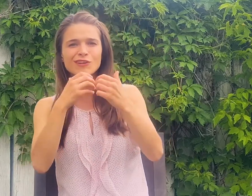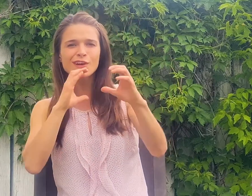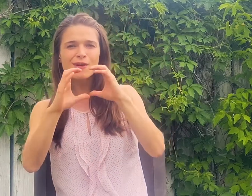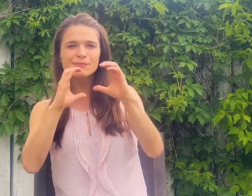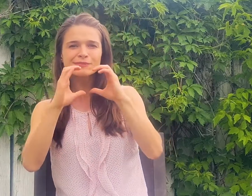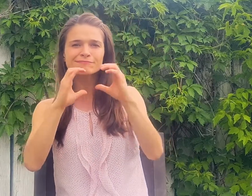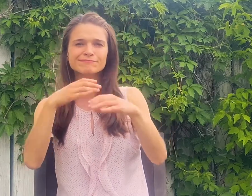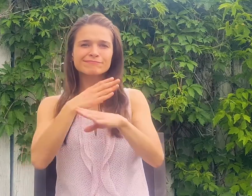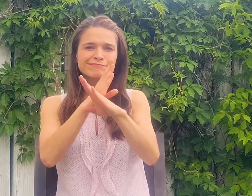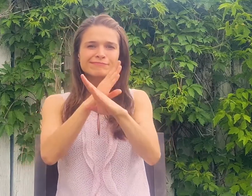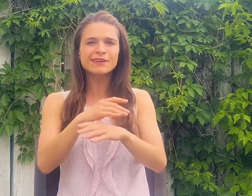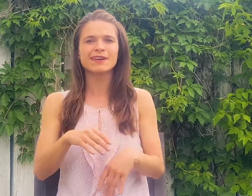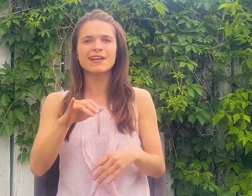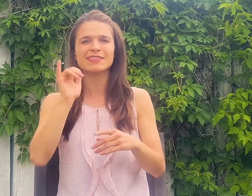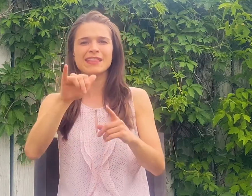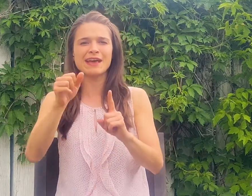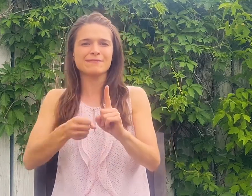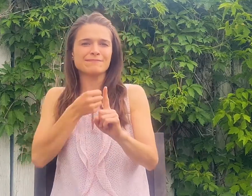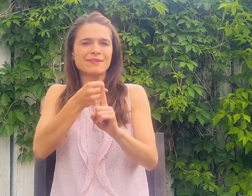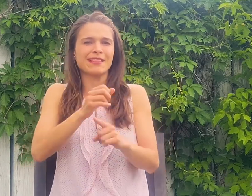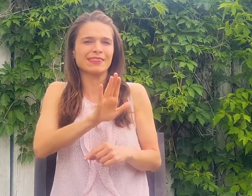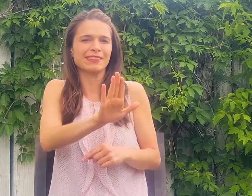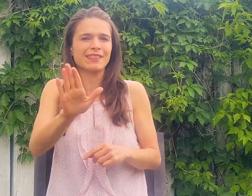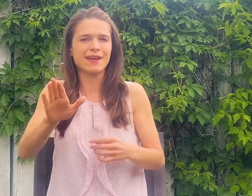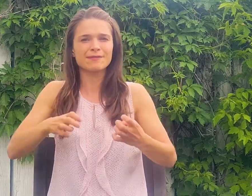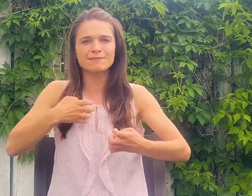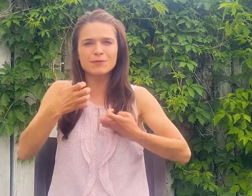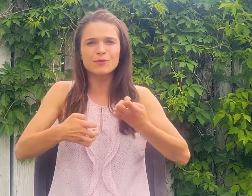with communication have impacted their emotional,